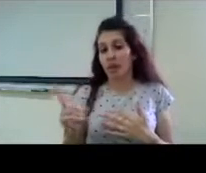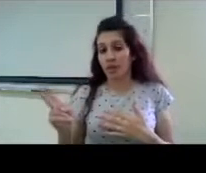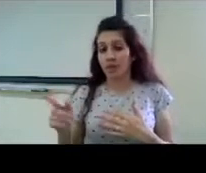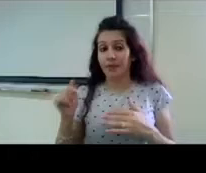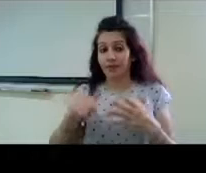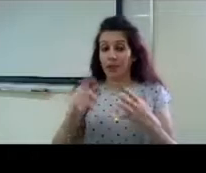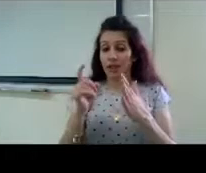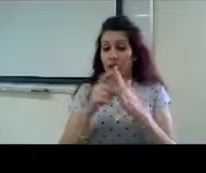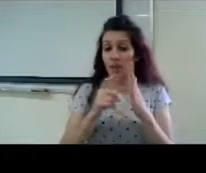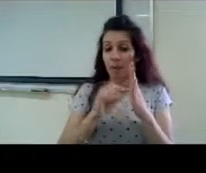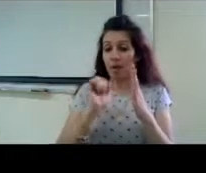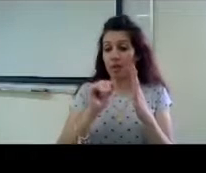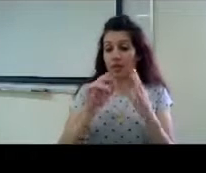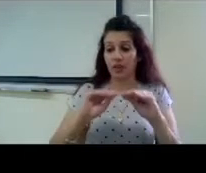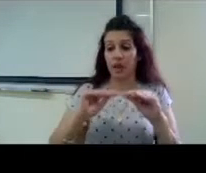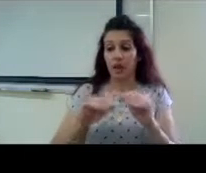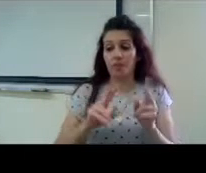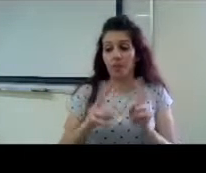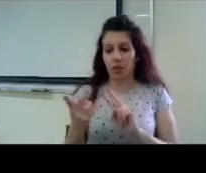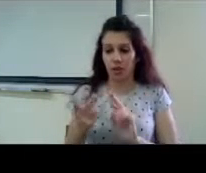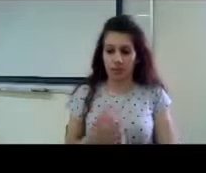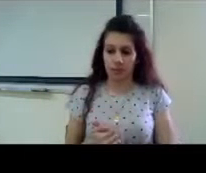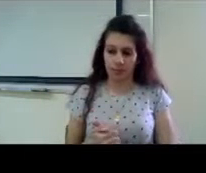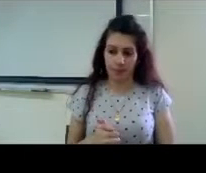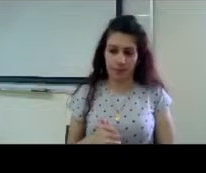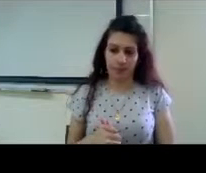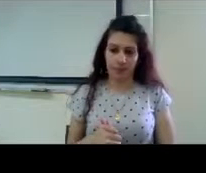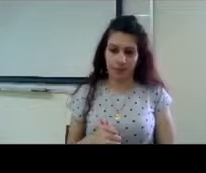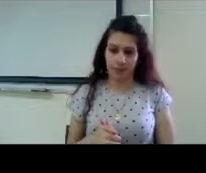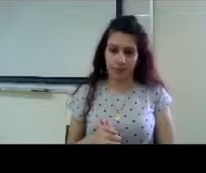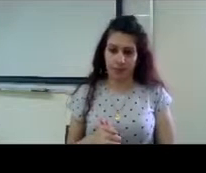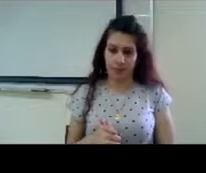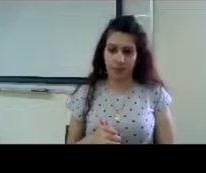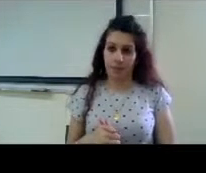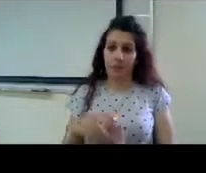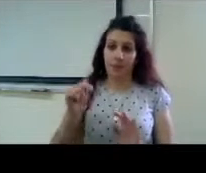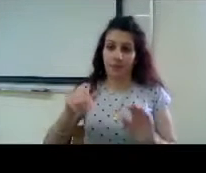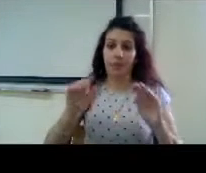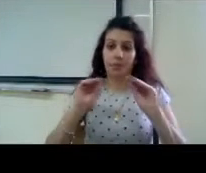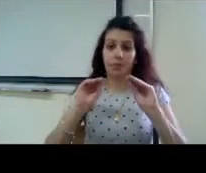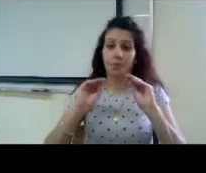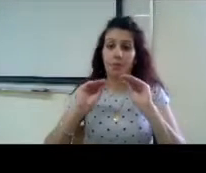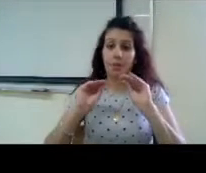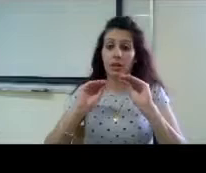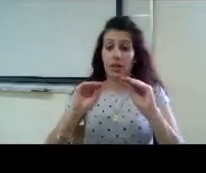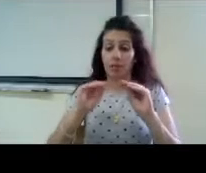these tools might not be as readily accessible and so it might be a bit more